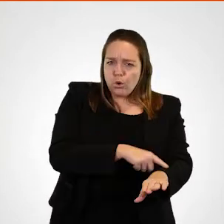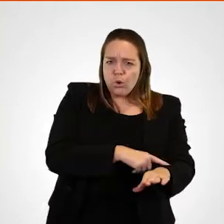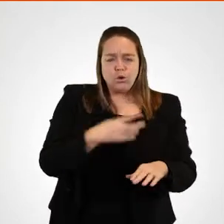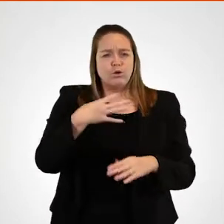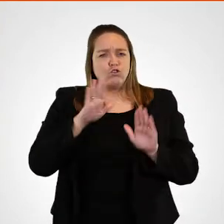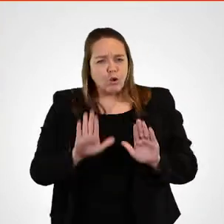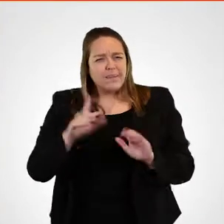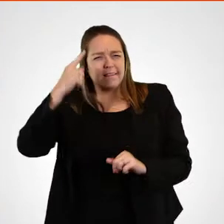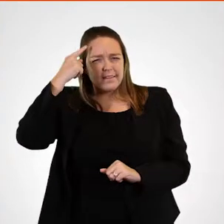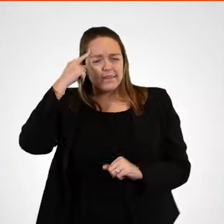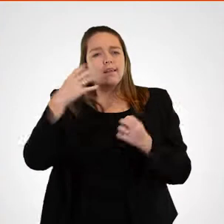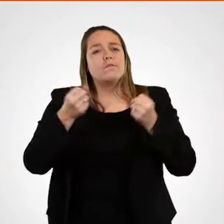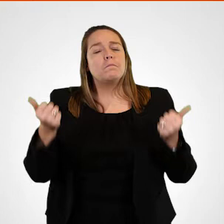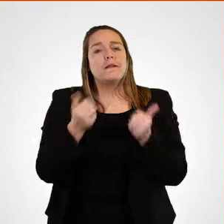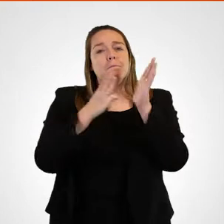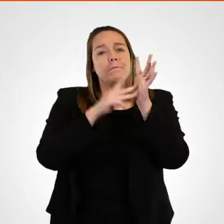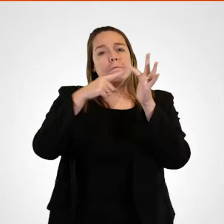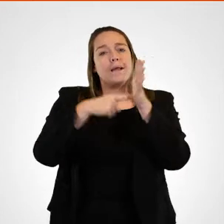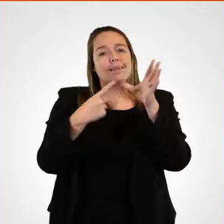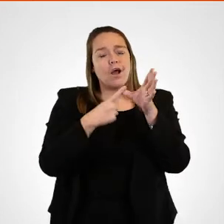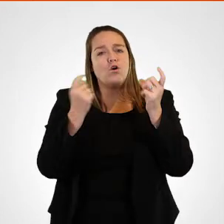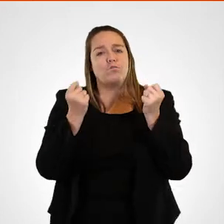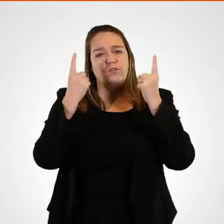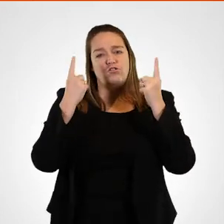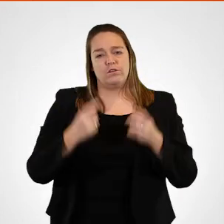So they use a lot of what we call meta comprehension.